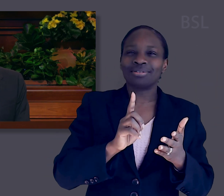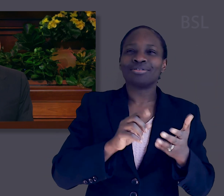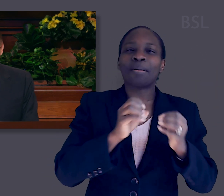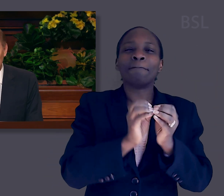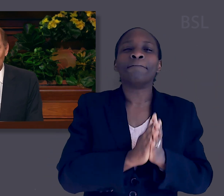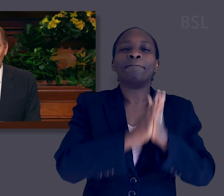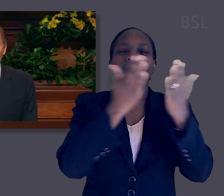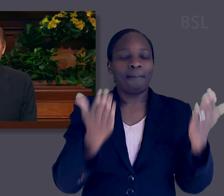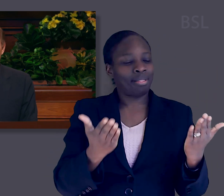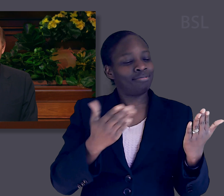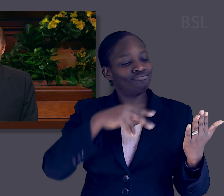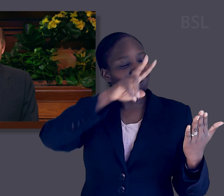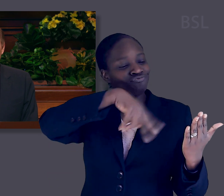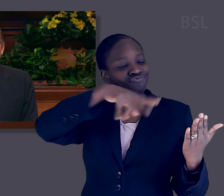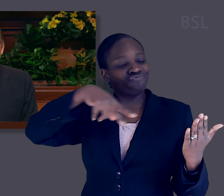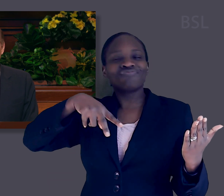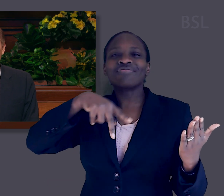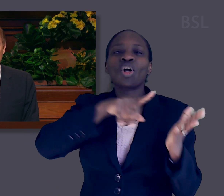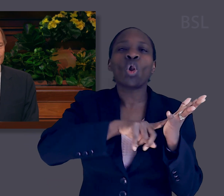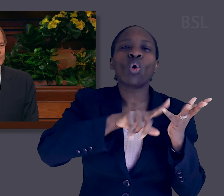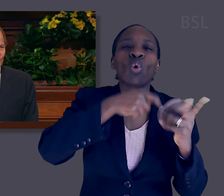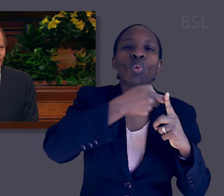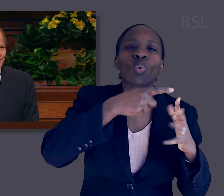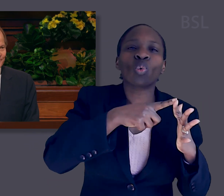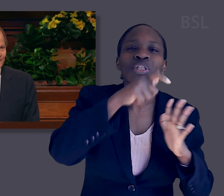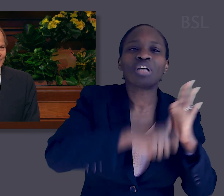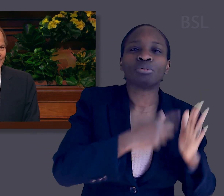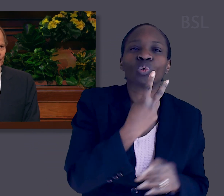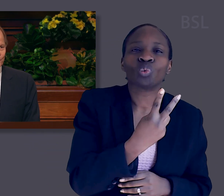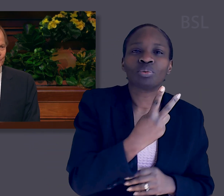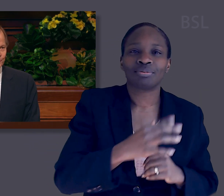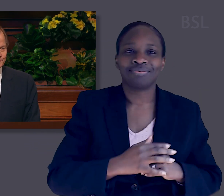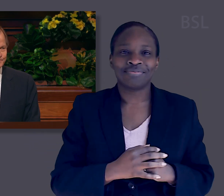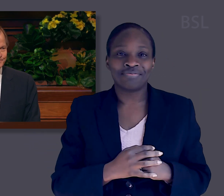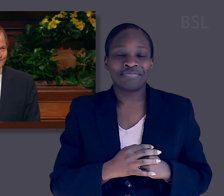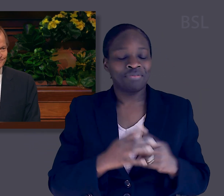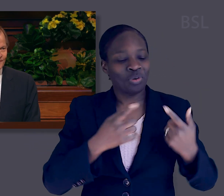and of course opening the scriptures and reading the Christmas story in Luke 2.